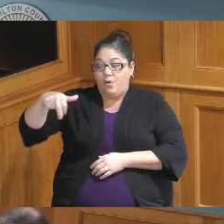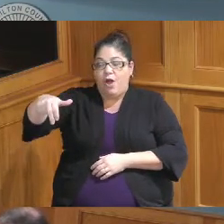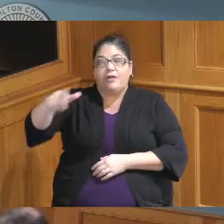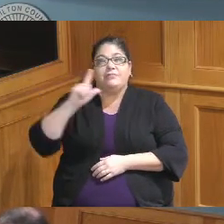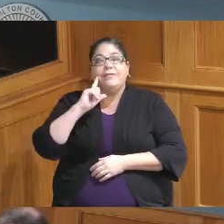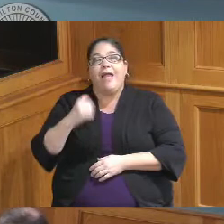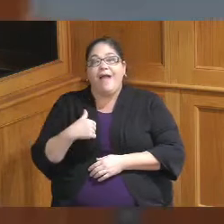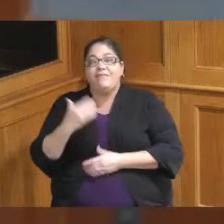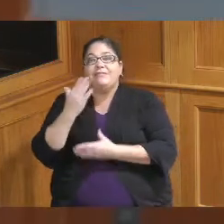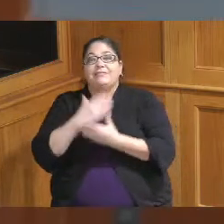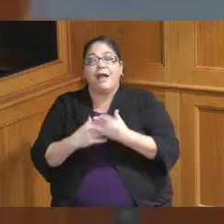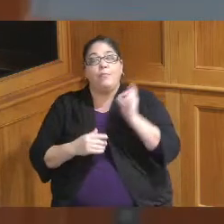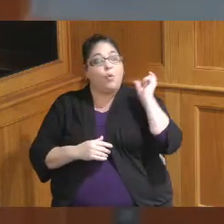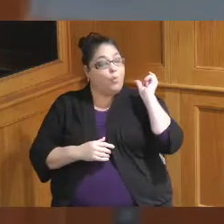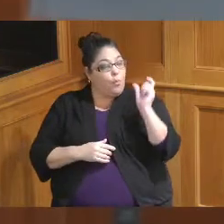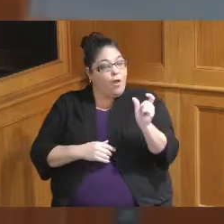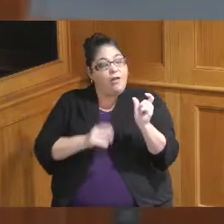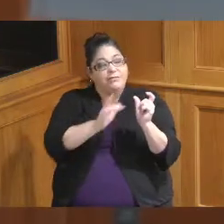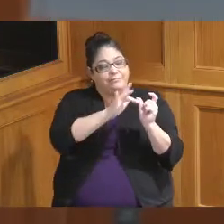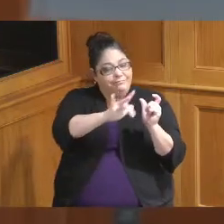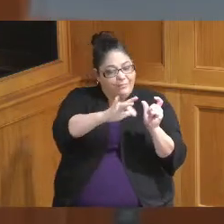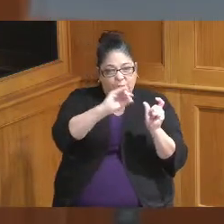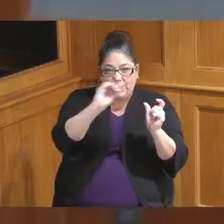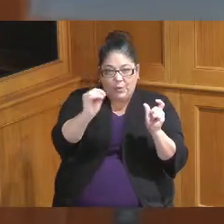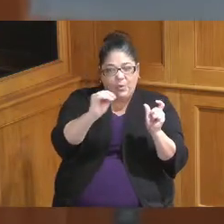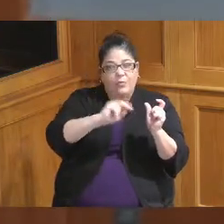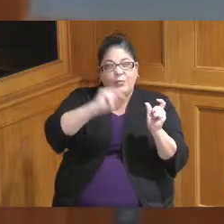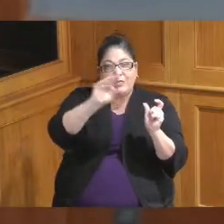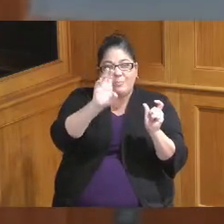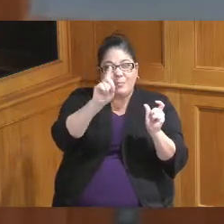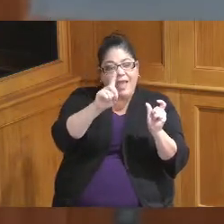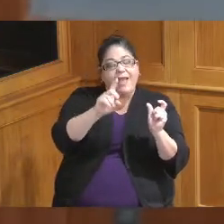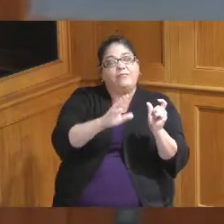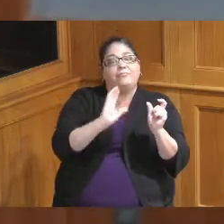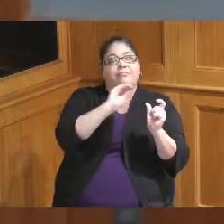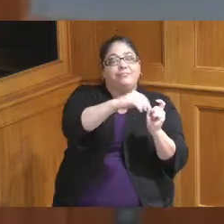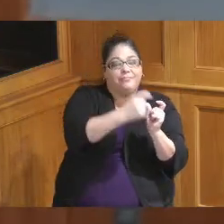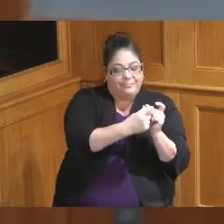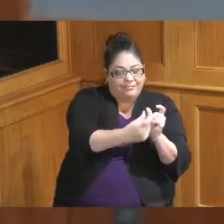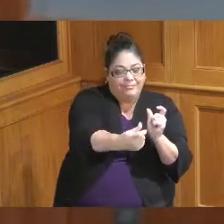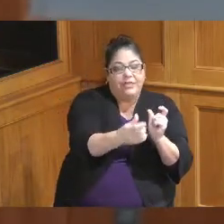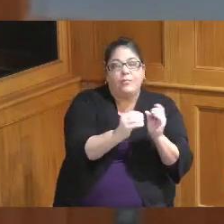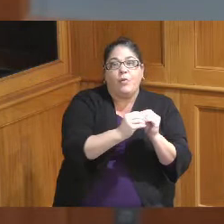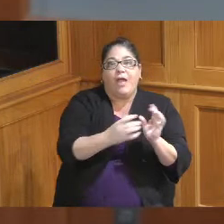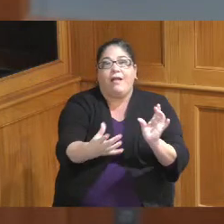sidewalks along Northland Boulevard this will provide better mobility and connections to all